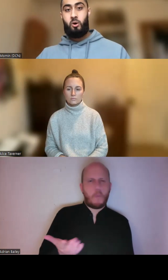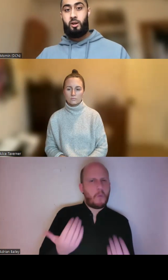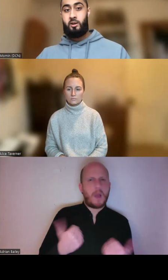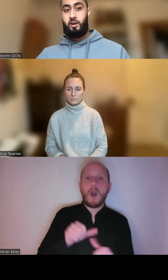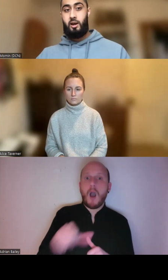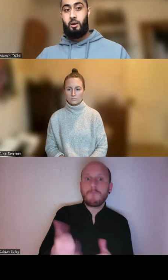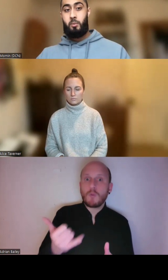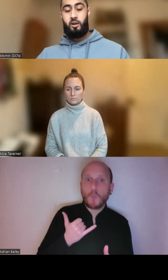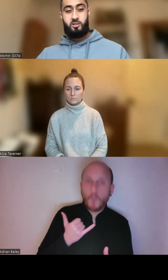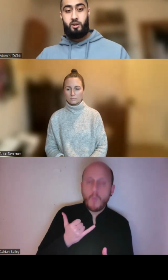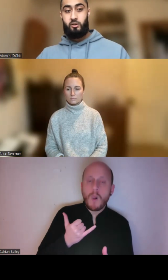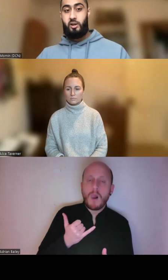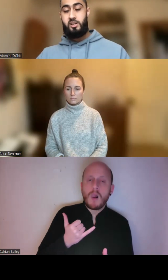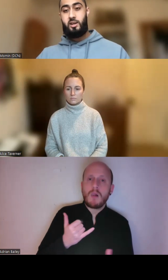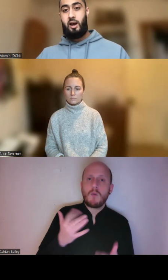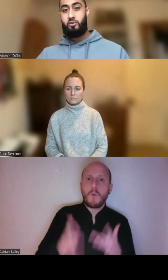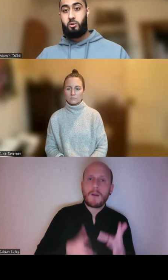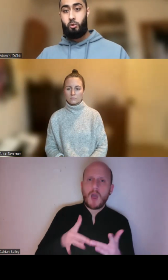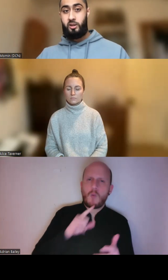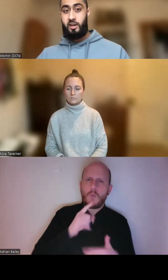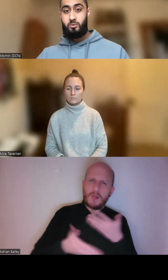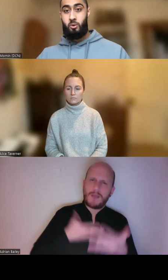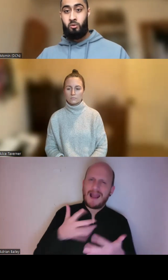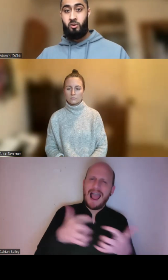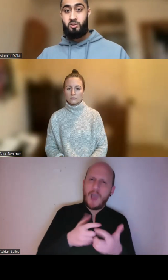and I'll explain in greater detail how you can book in a case with all of us.